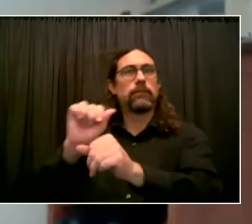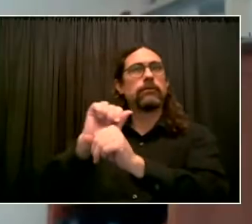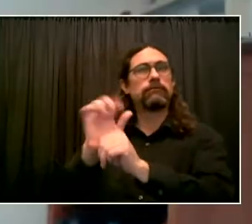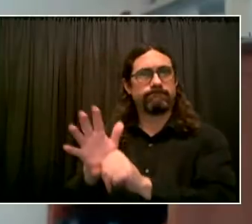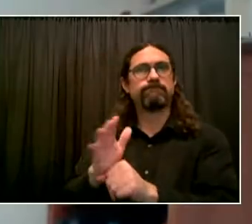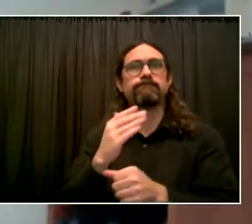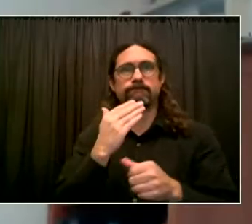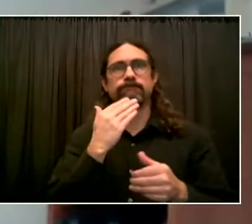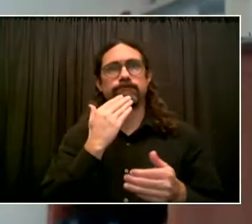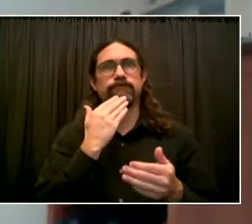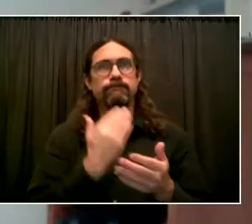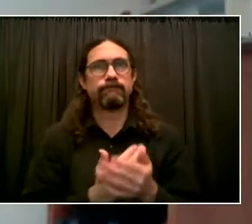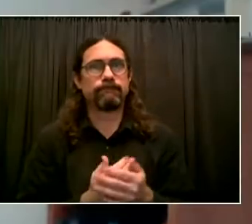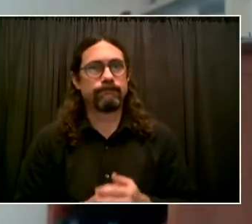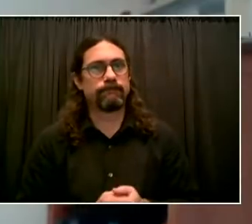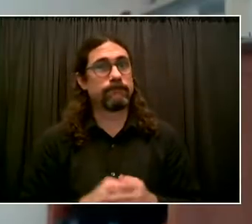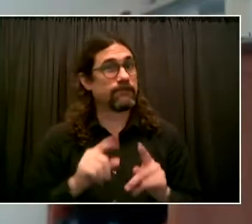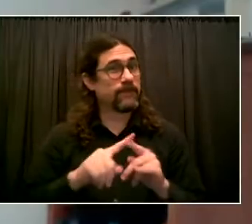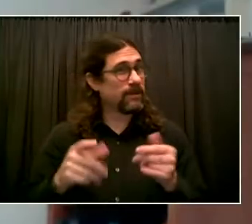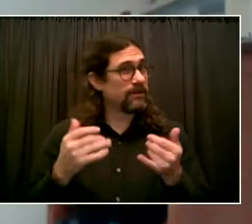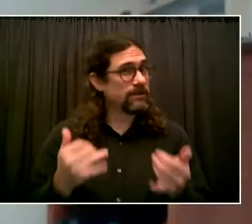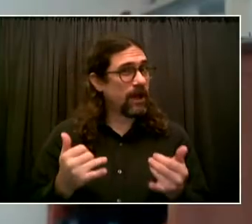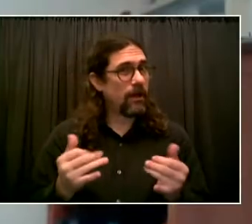SPREAD OF A MORE TRANSMISSIBLE AGENT HAS